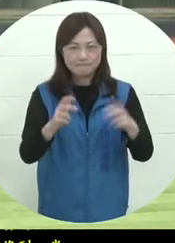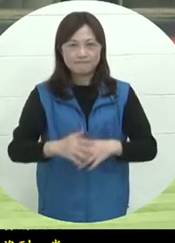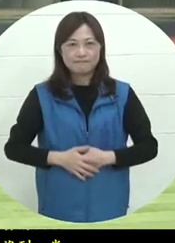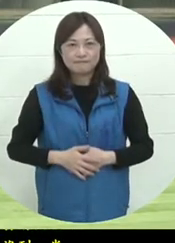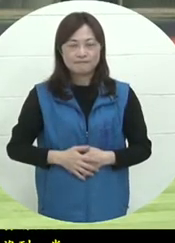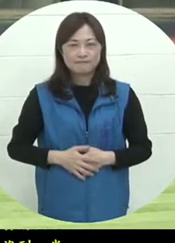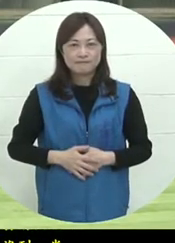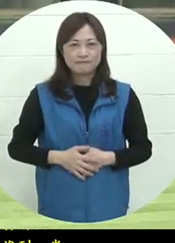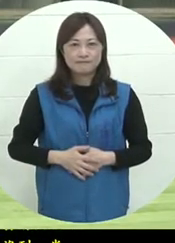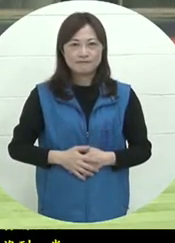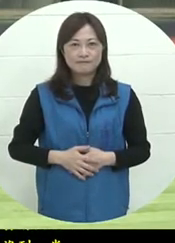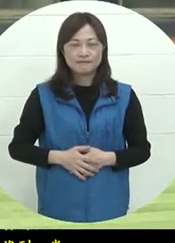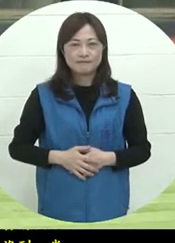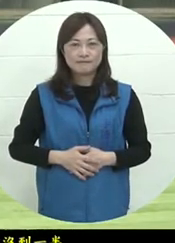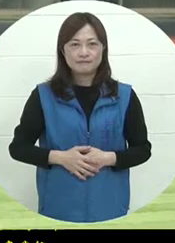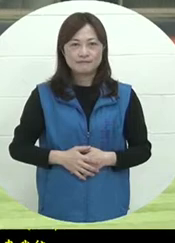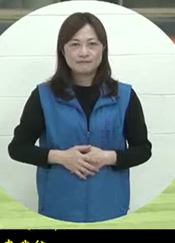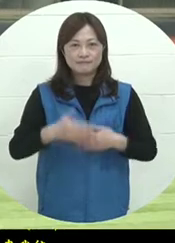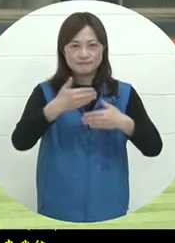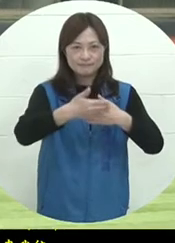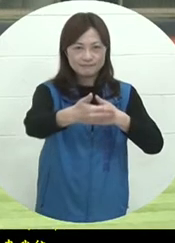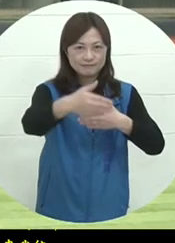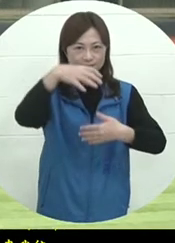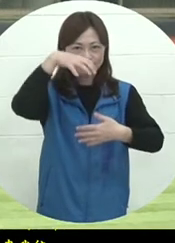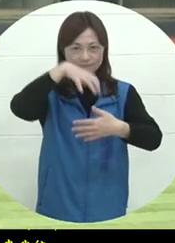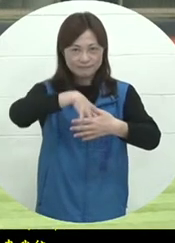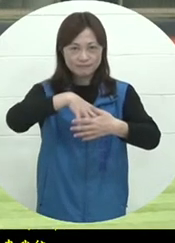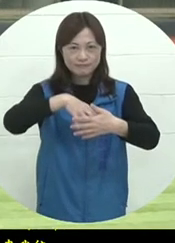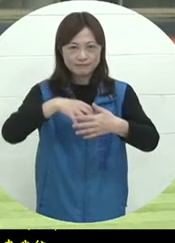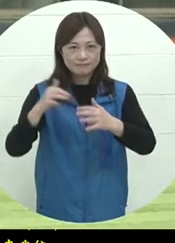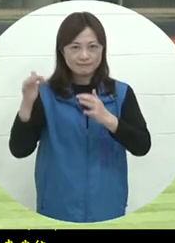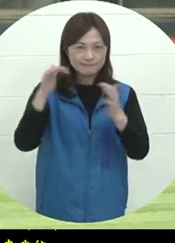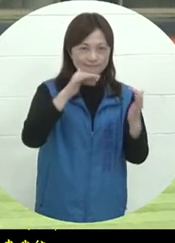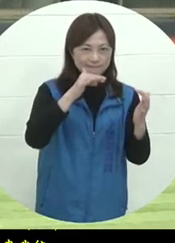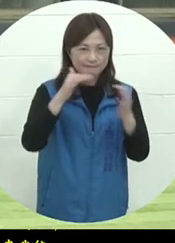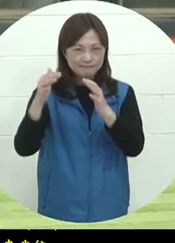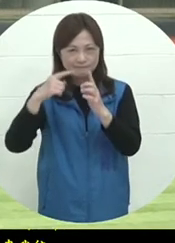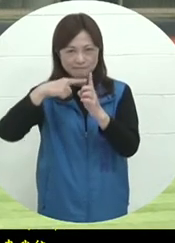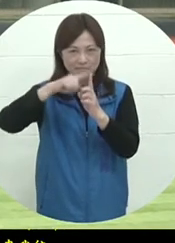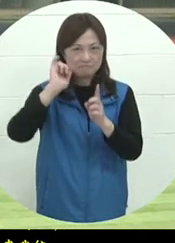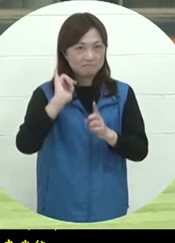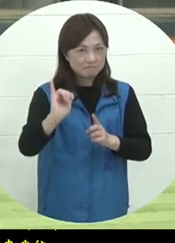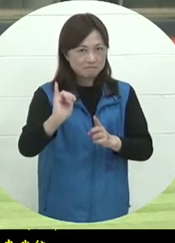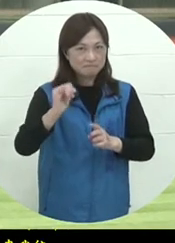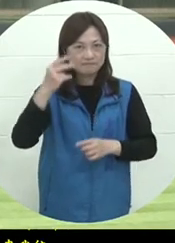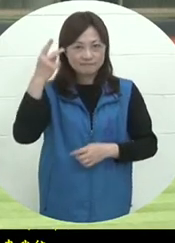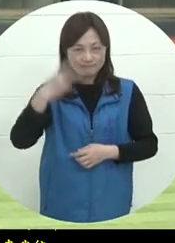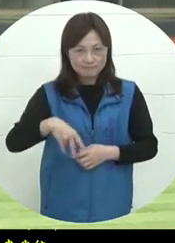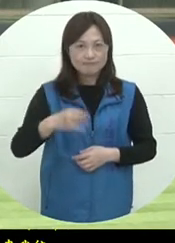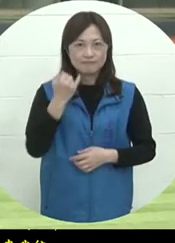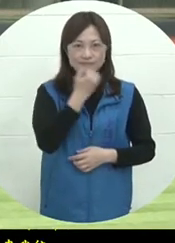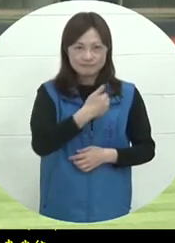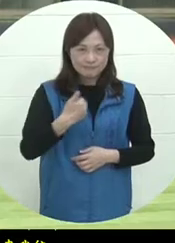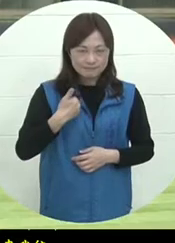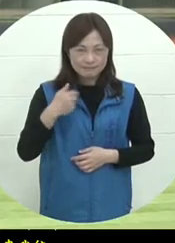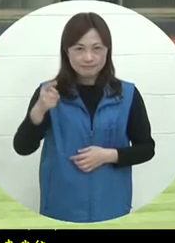In addition to the fact that the two teams' attacks have a certain level of ability, the starting pitchers on both sides